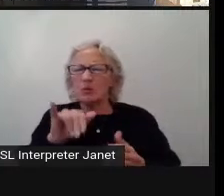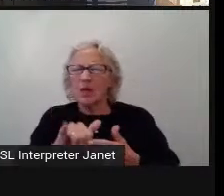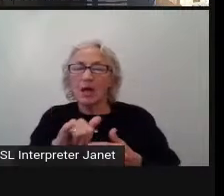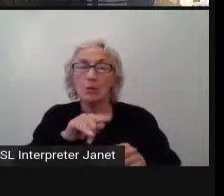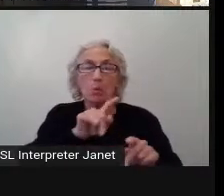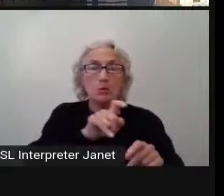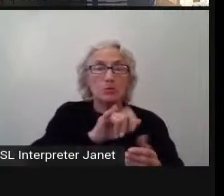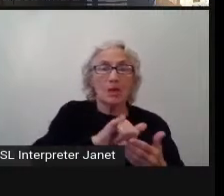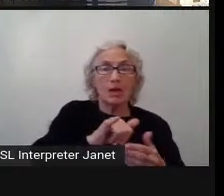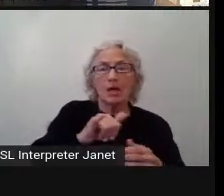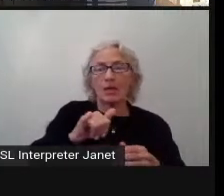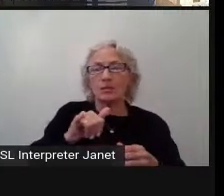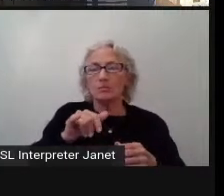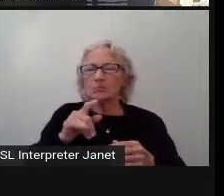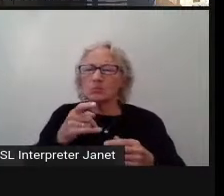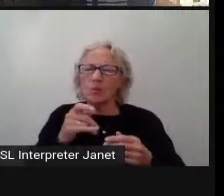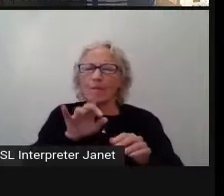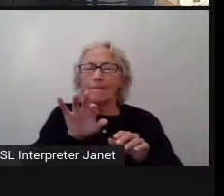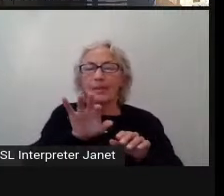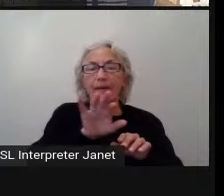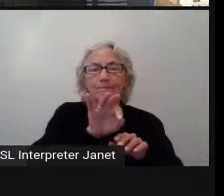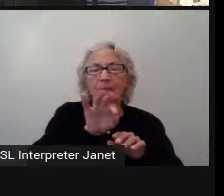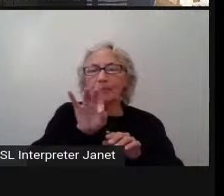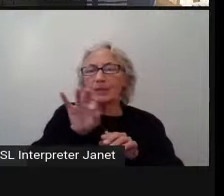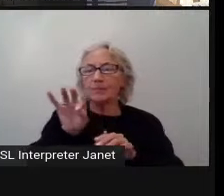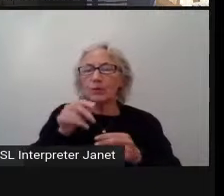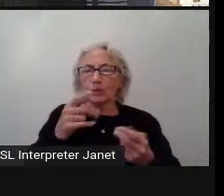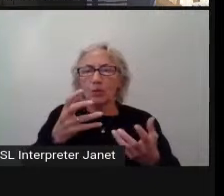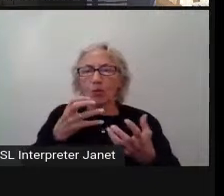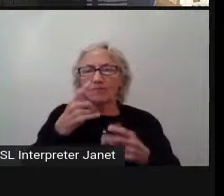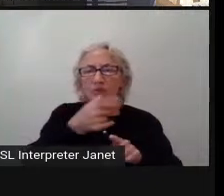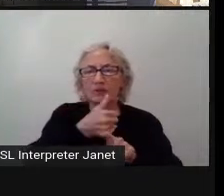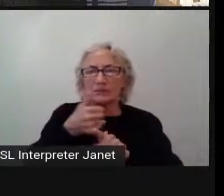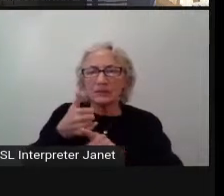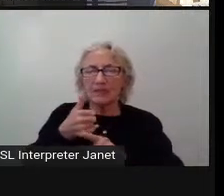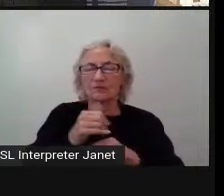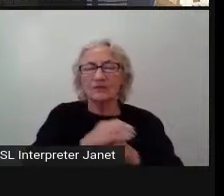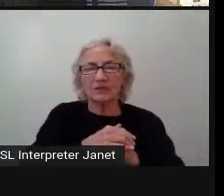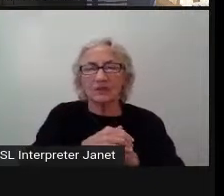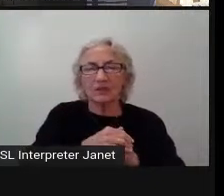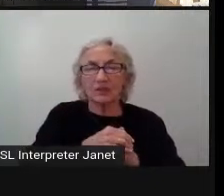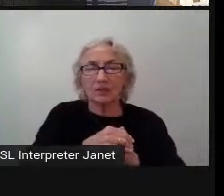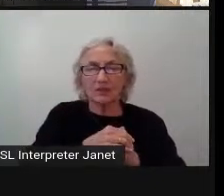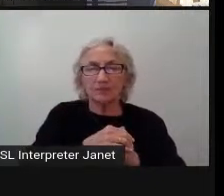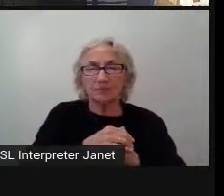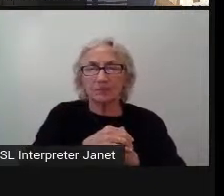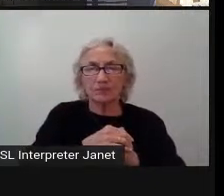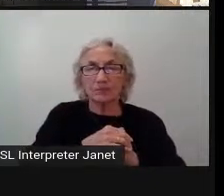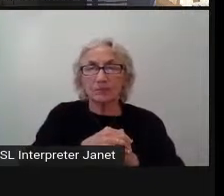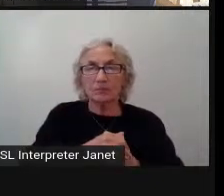descriptions choice, a real choice for people so that they need to specifically say no we do not need that, not this image